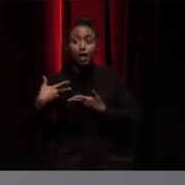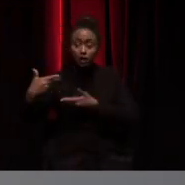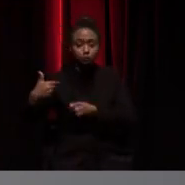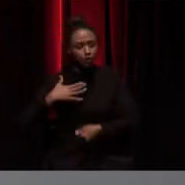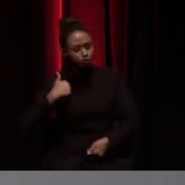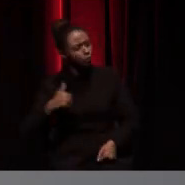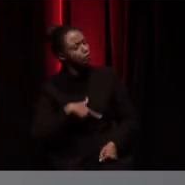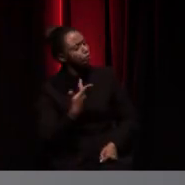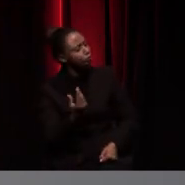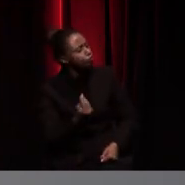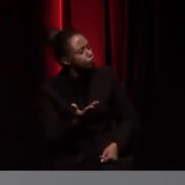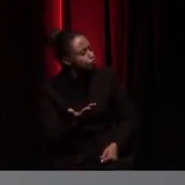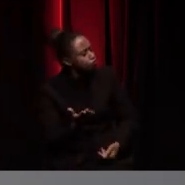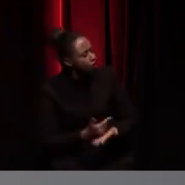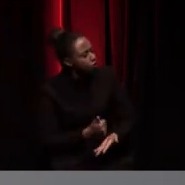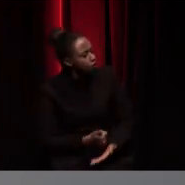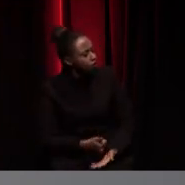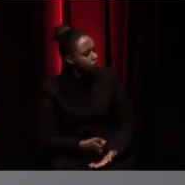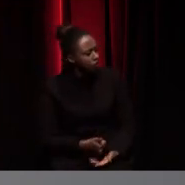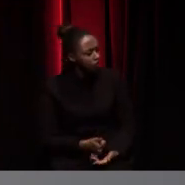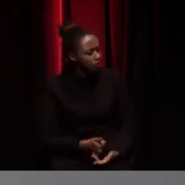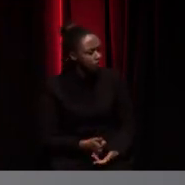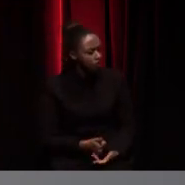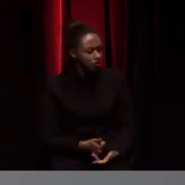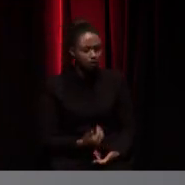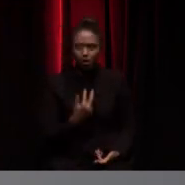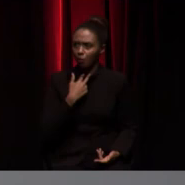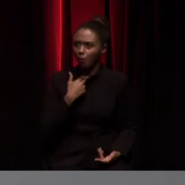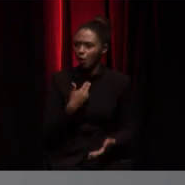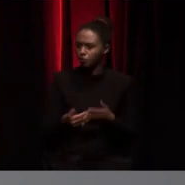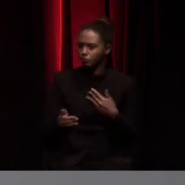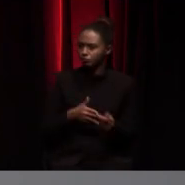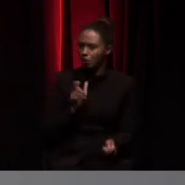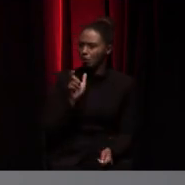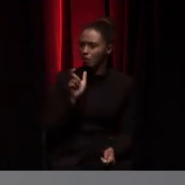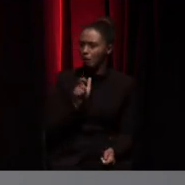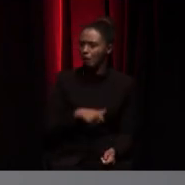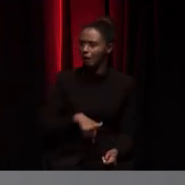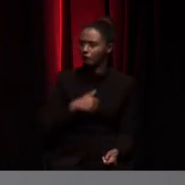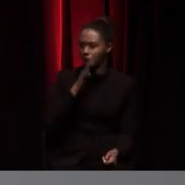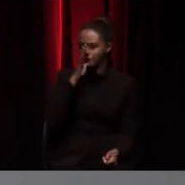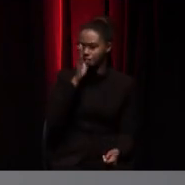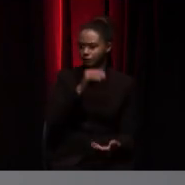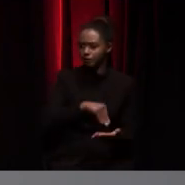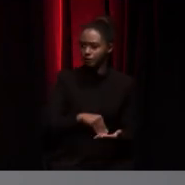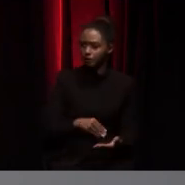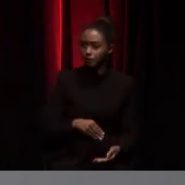I said: “You cannot just put any verb you want. Do you guarantee it?”